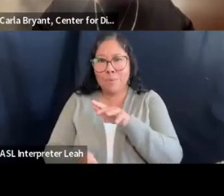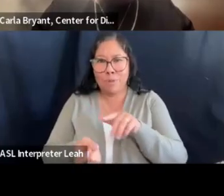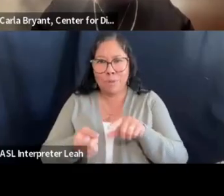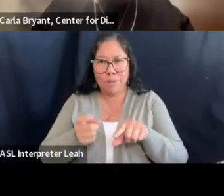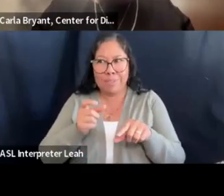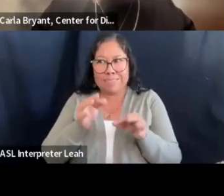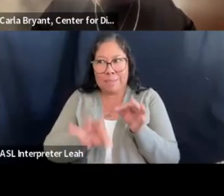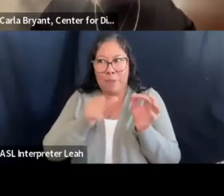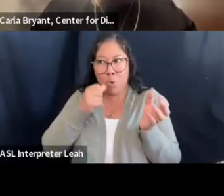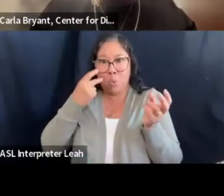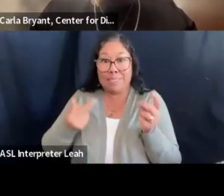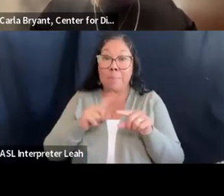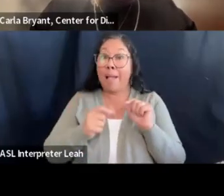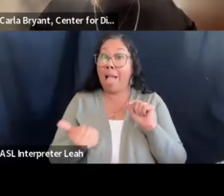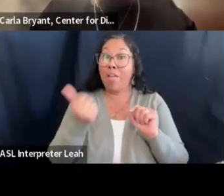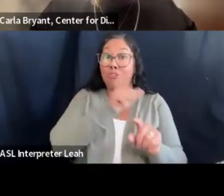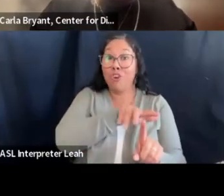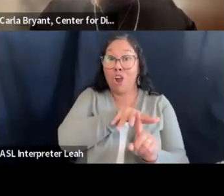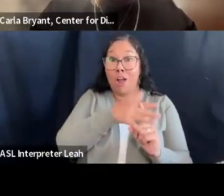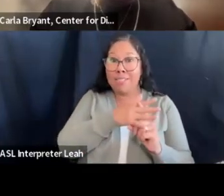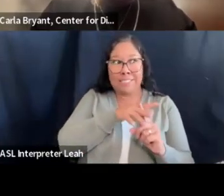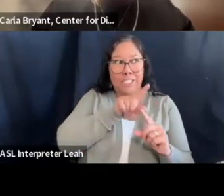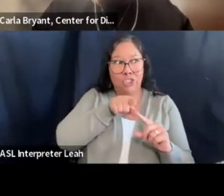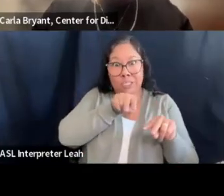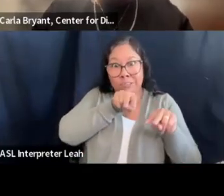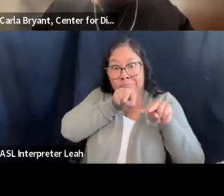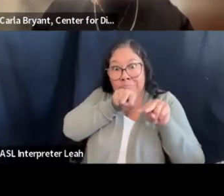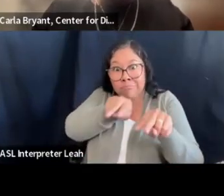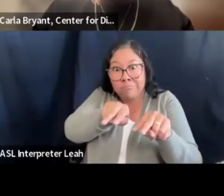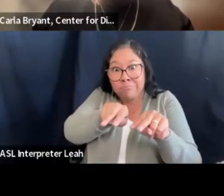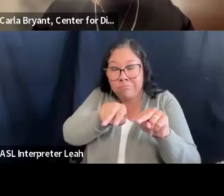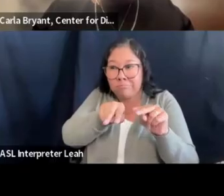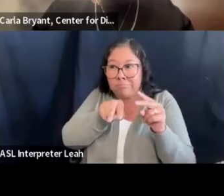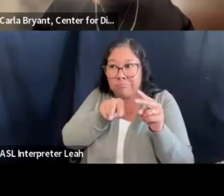you are just observing them and policing them so much so that they're all you see.